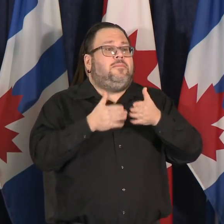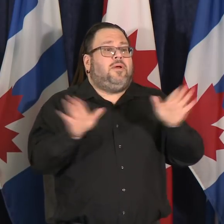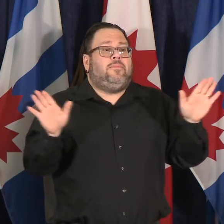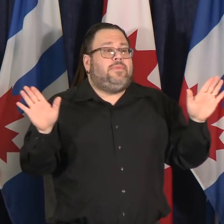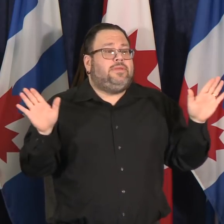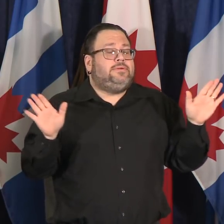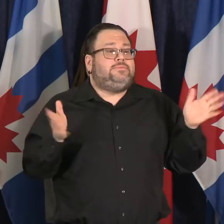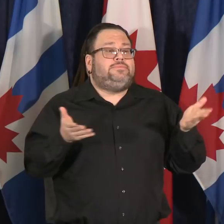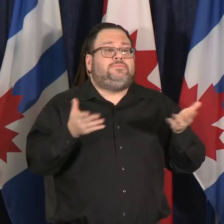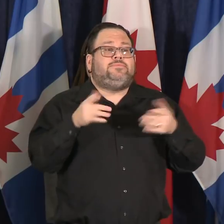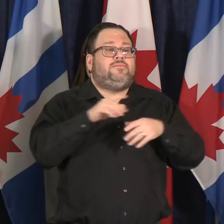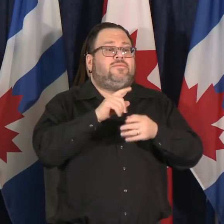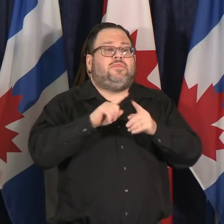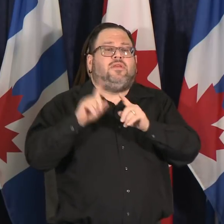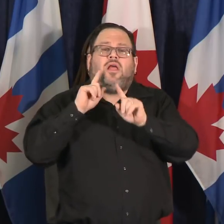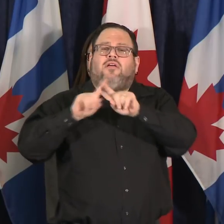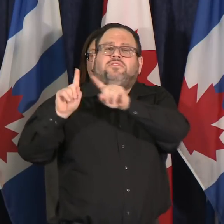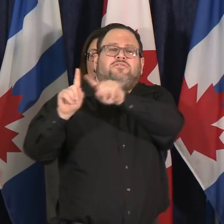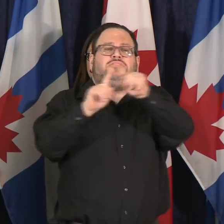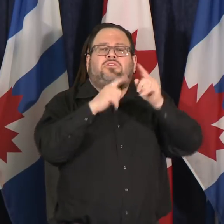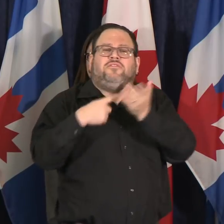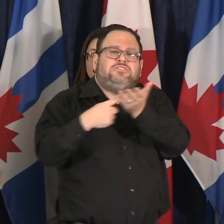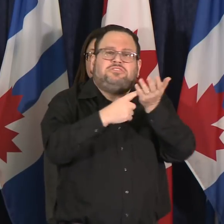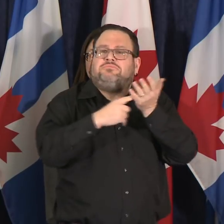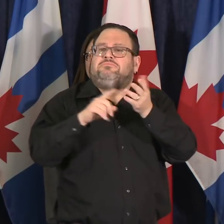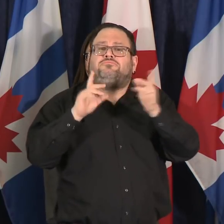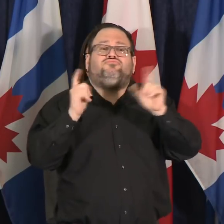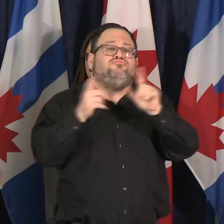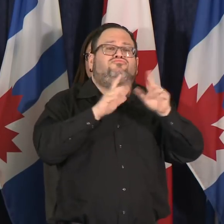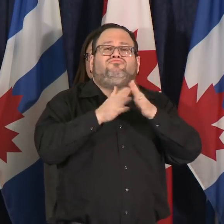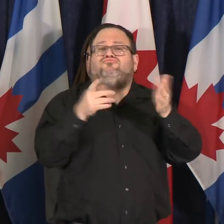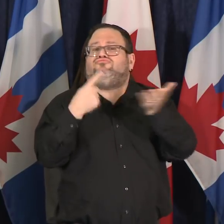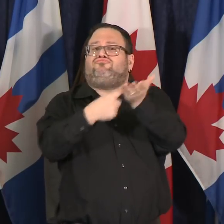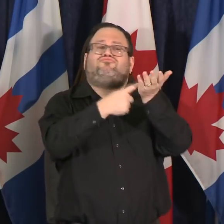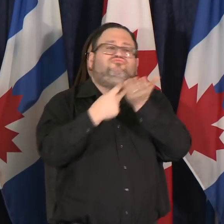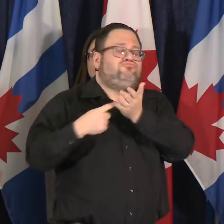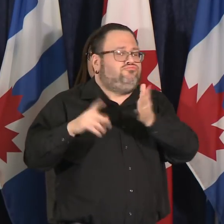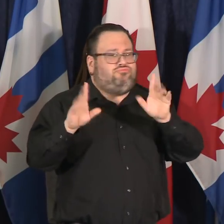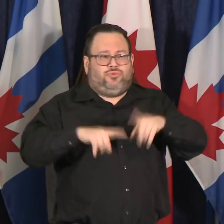delays in the processing of planning applications City Planning is looking at